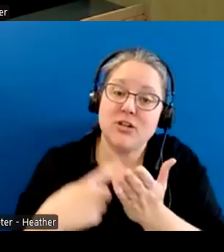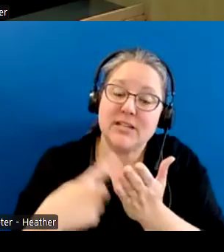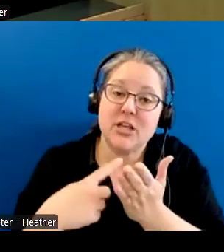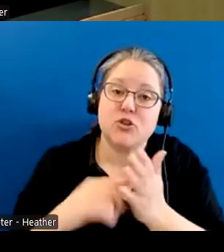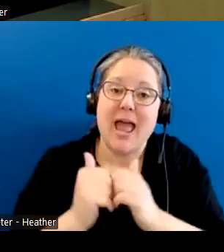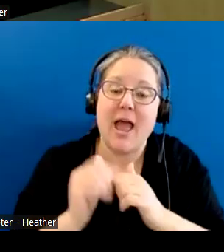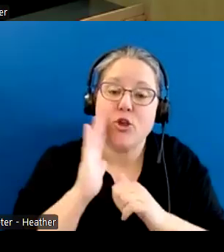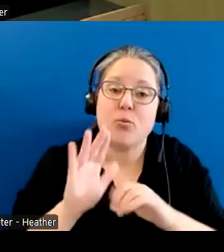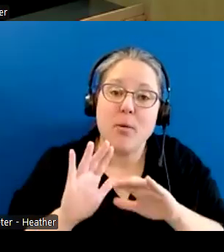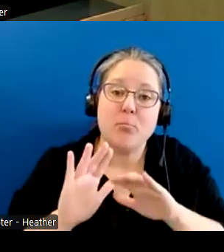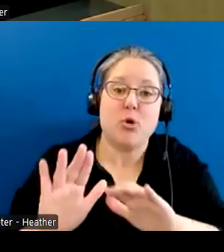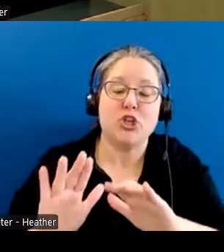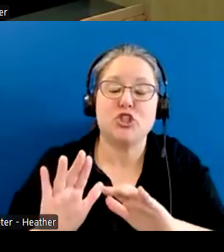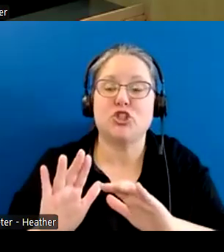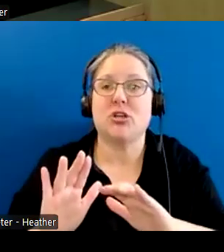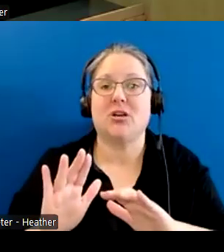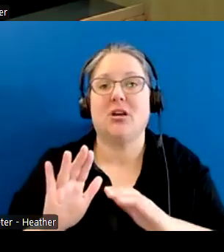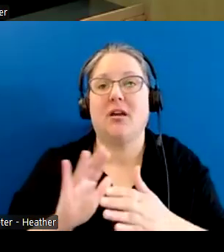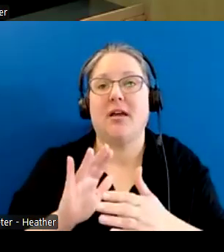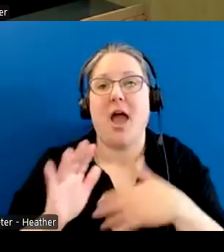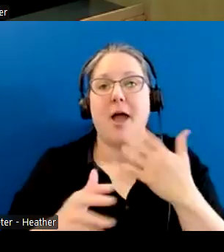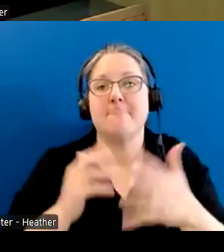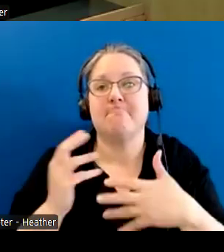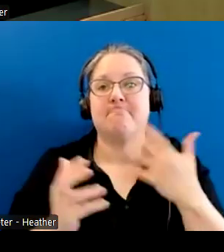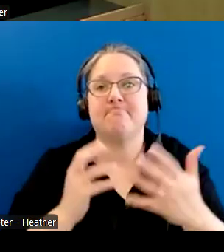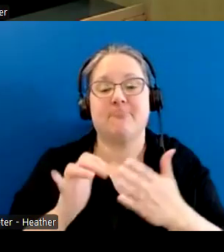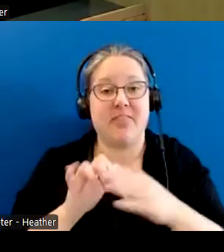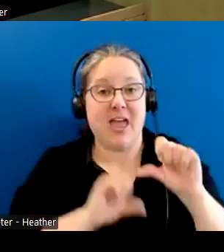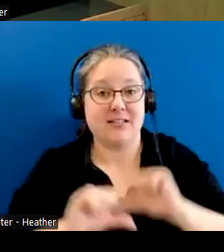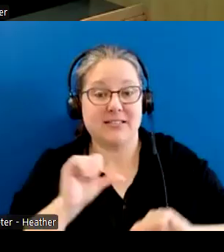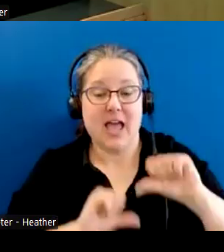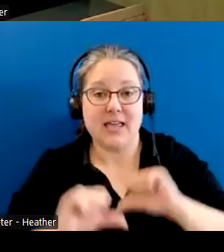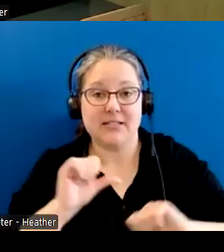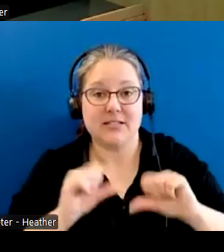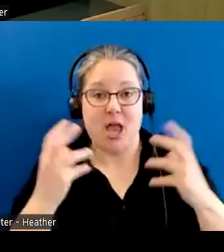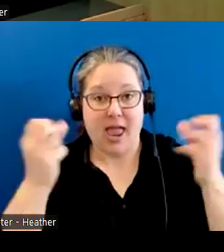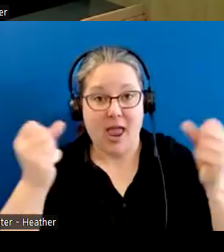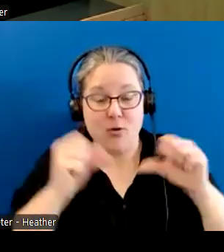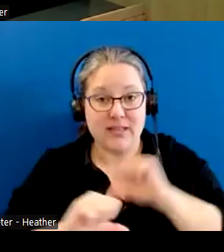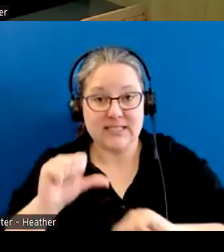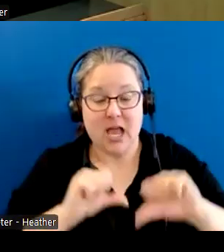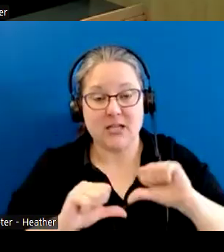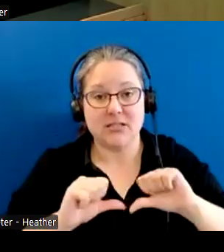How do we push back against the fact that you know um science you know health science is being